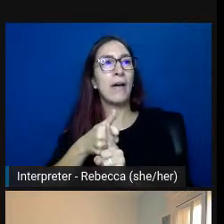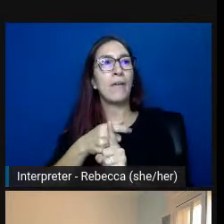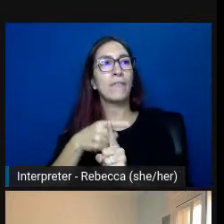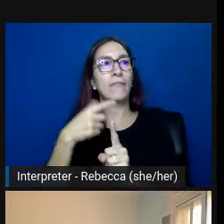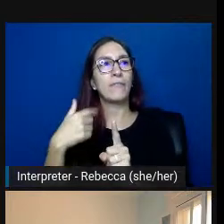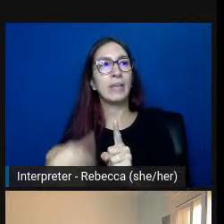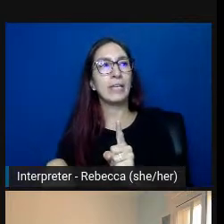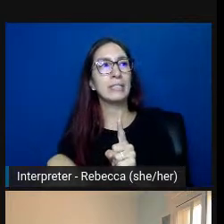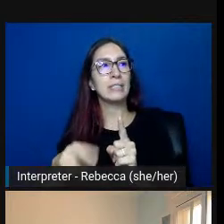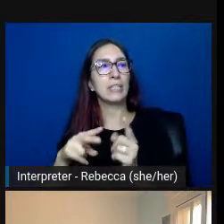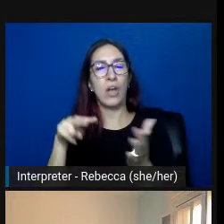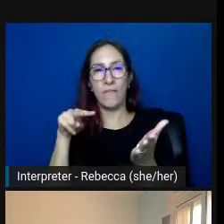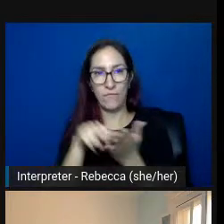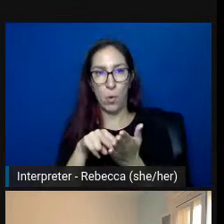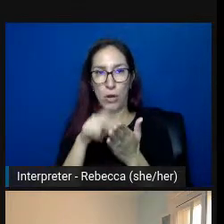Joomla is actually a fork.